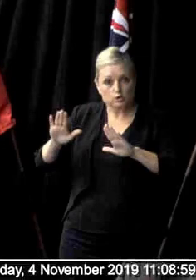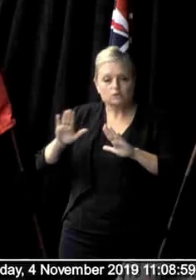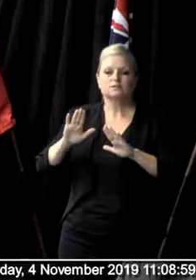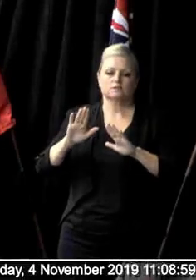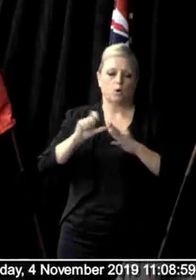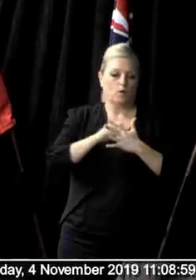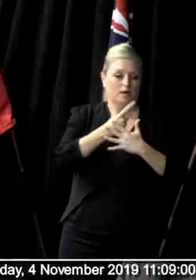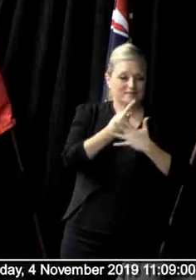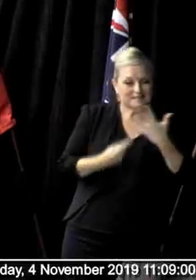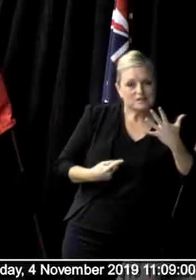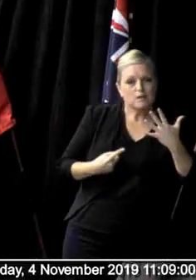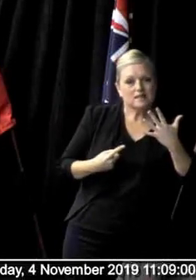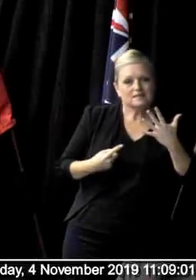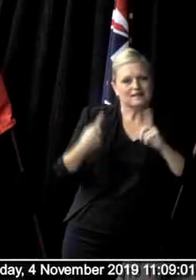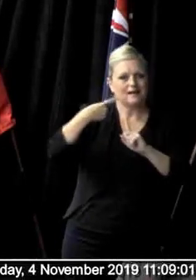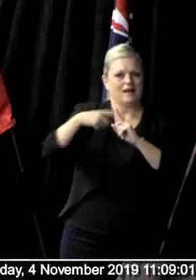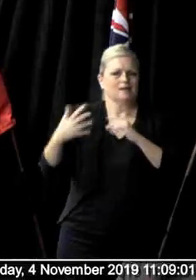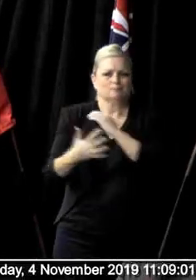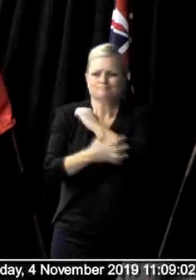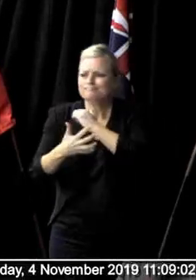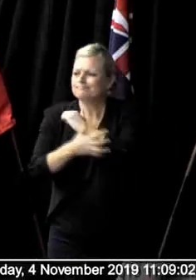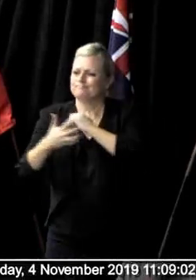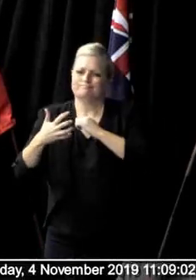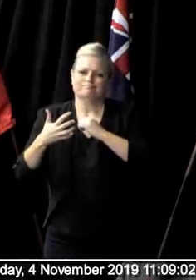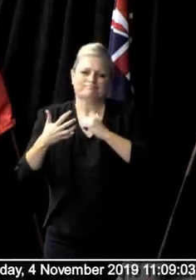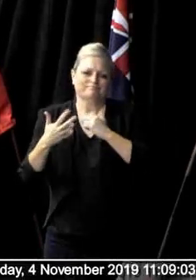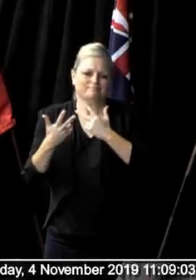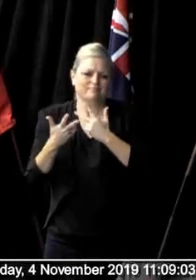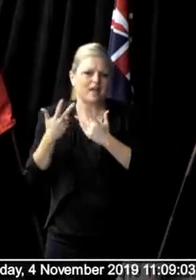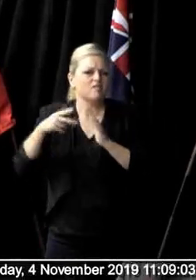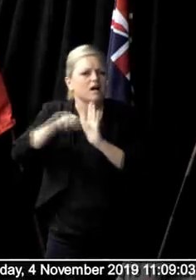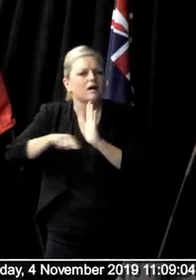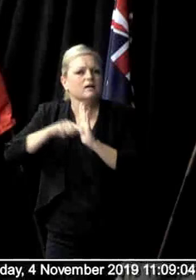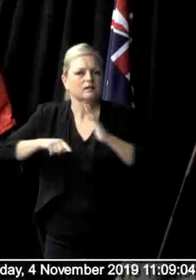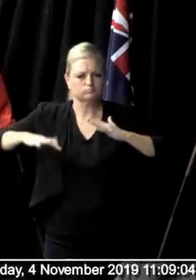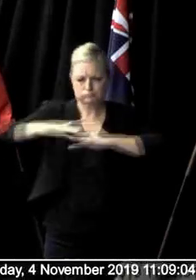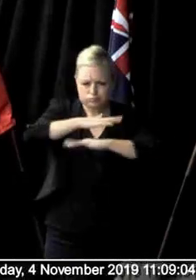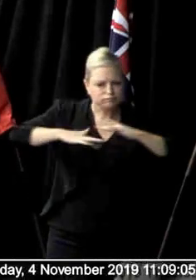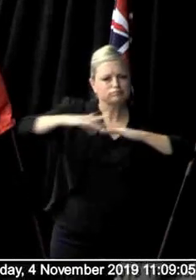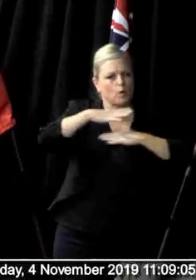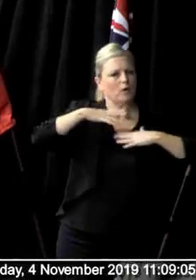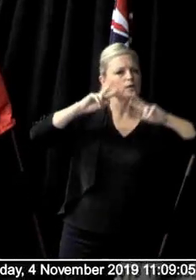socioeconomic circumstances is a matter the Commission will visit. The Commission will also explore an understanding